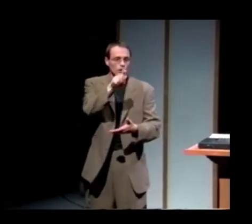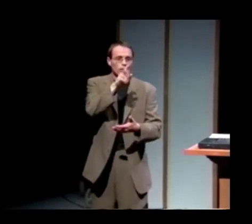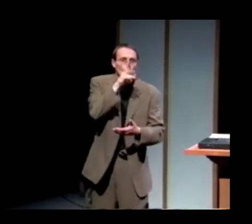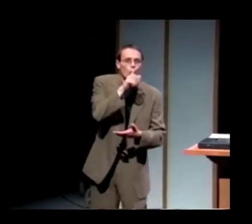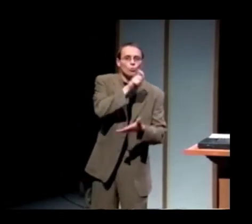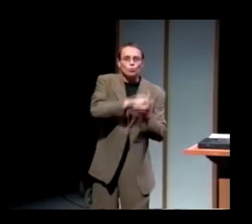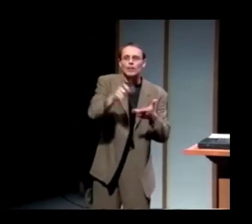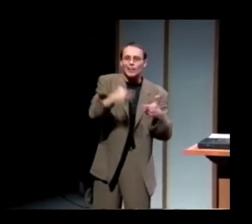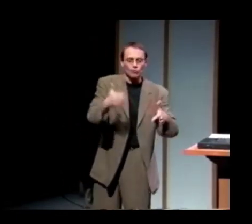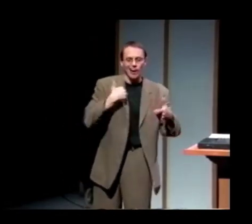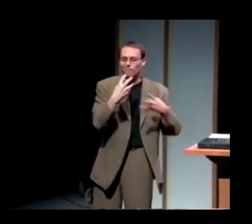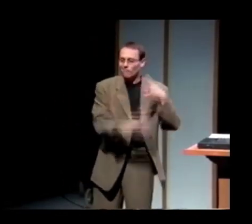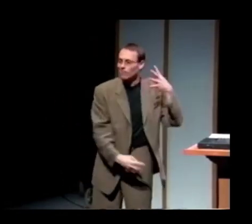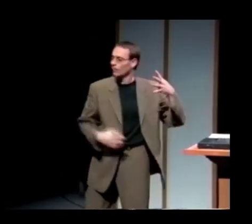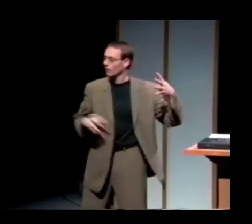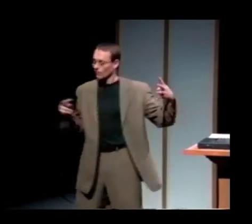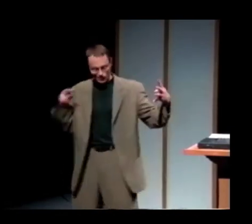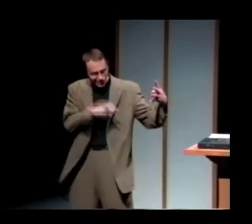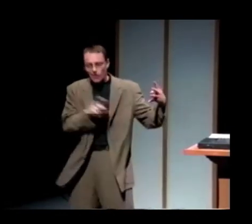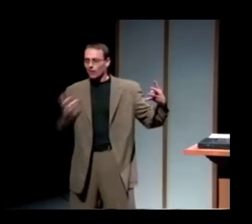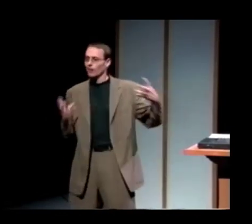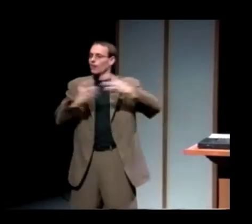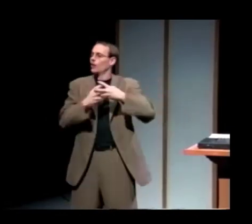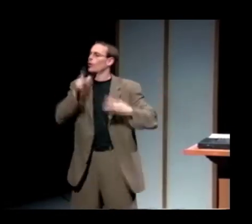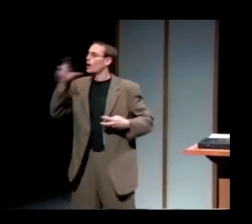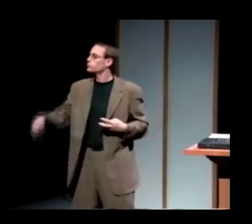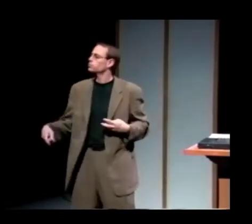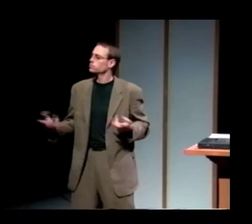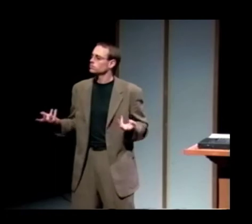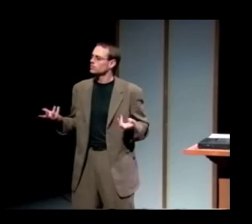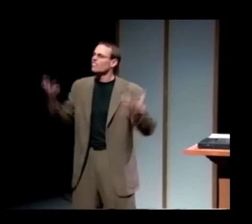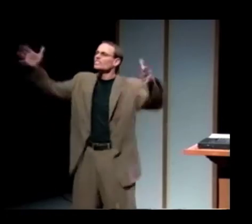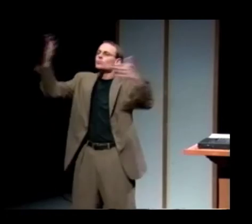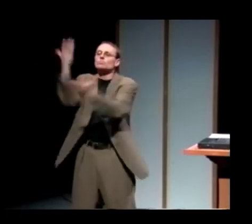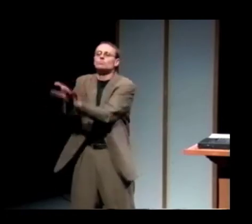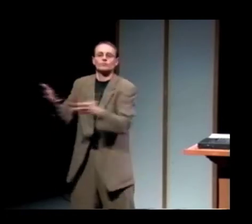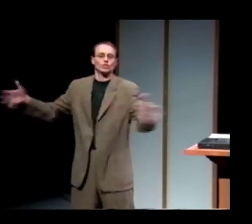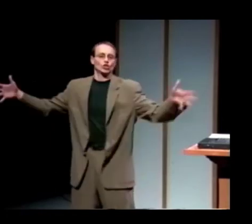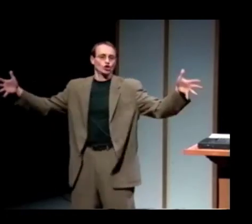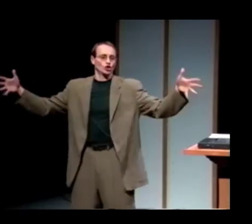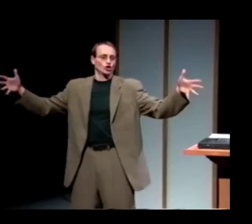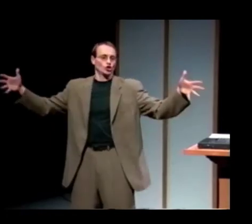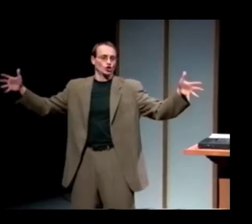SO WE DON'T ALWAYS HAVE TO LOOK AT SPOKEN AND WRITTEN LANGUAGE AND ALL THEIR RULES AND APPLY THAT TO ASL. WE DON'T HAVE TO.